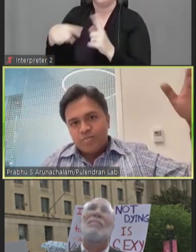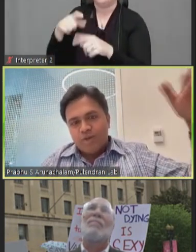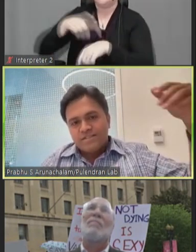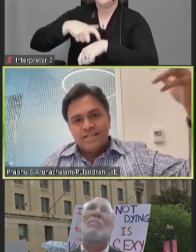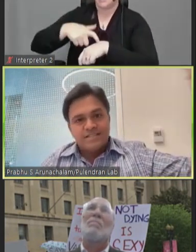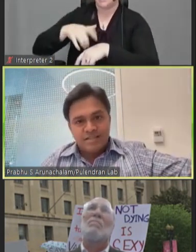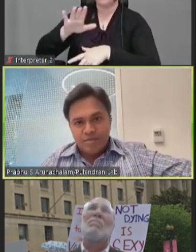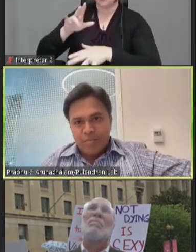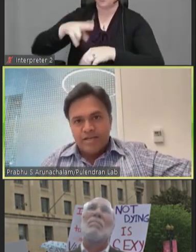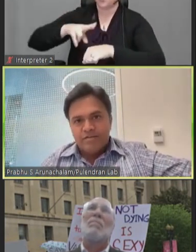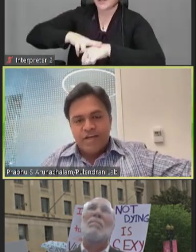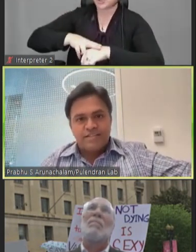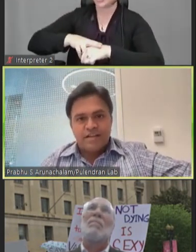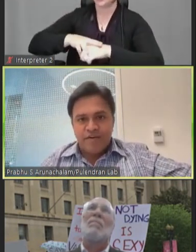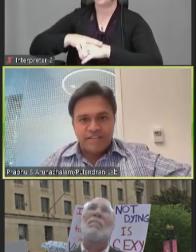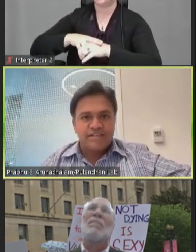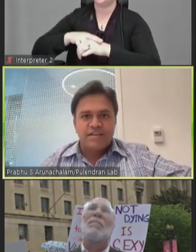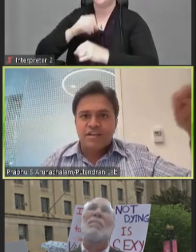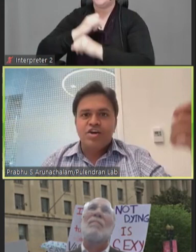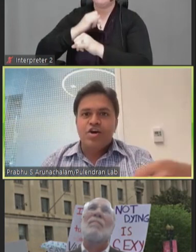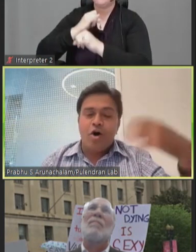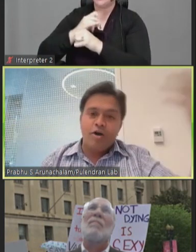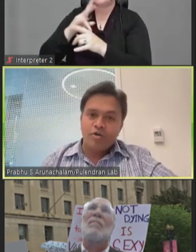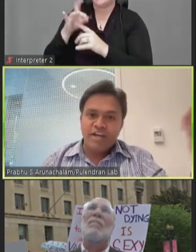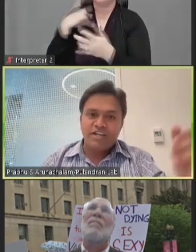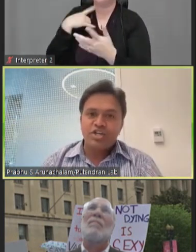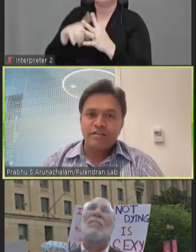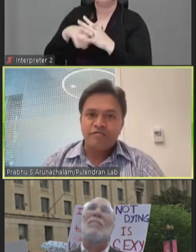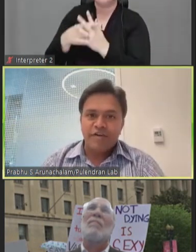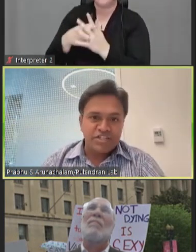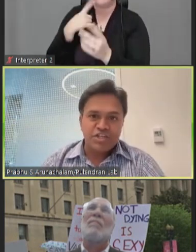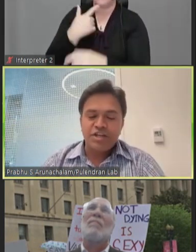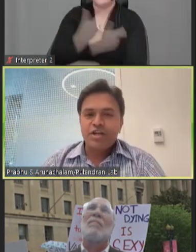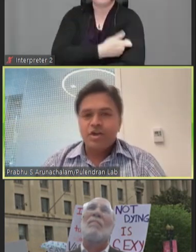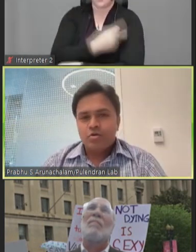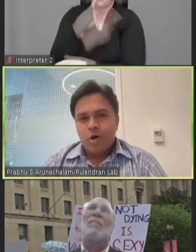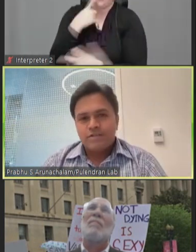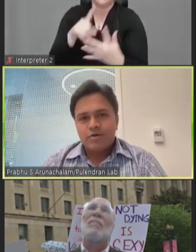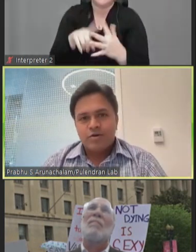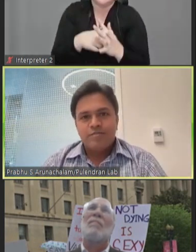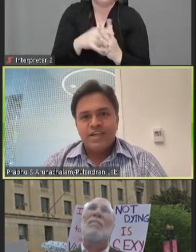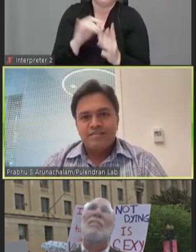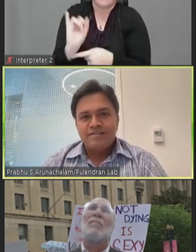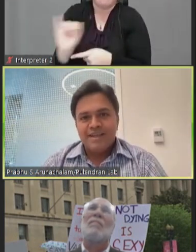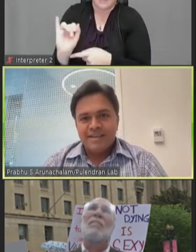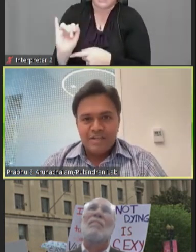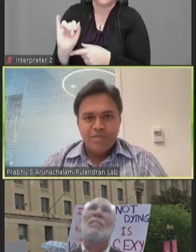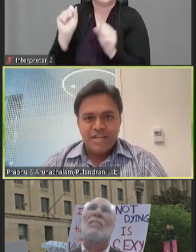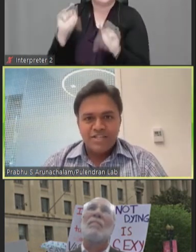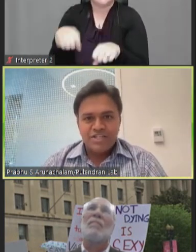response elicited by the varicella vaccine or your initial infection could also have been diminished.